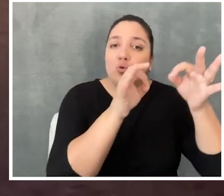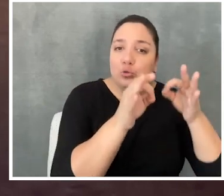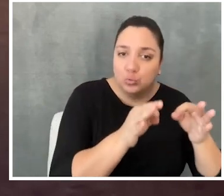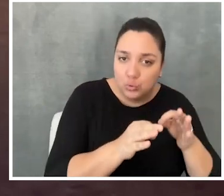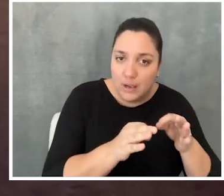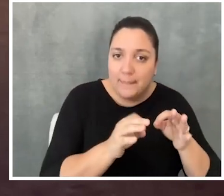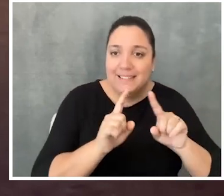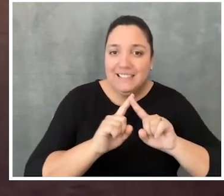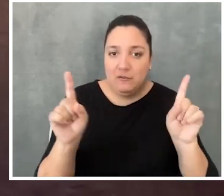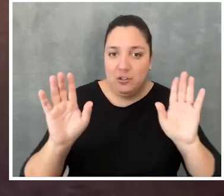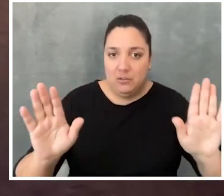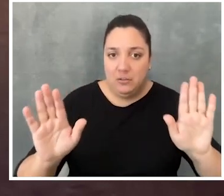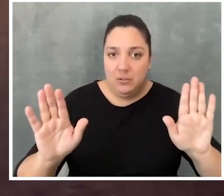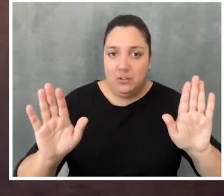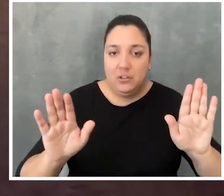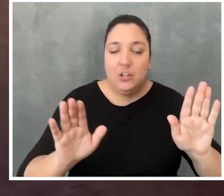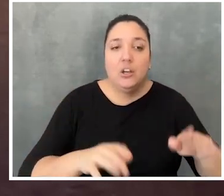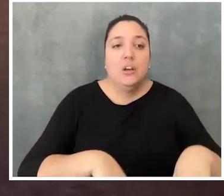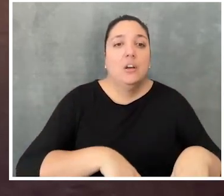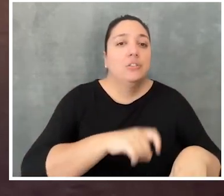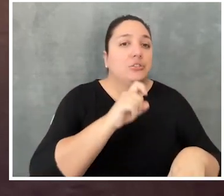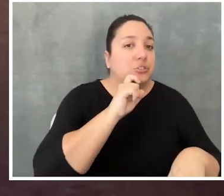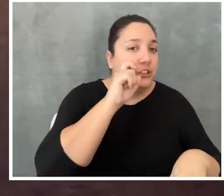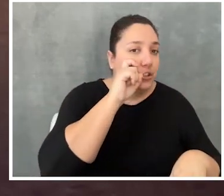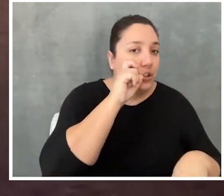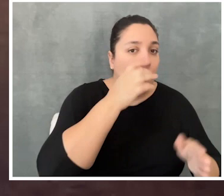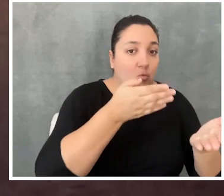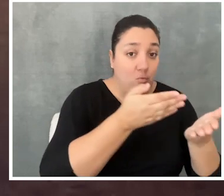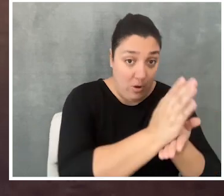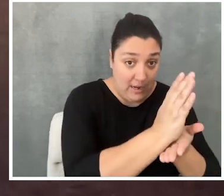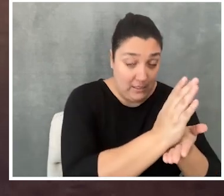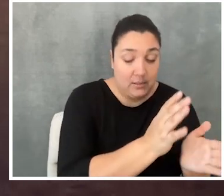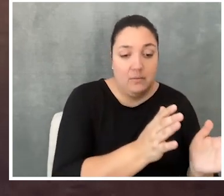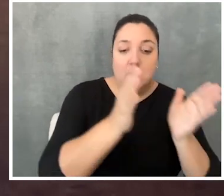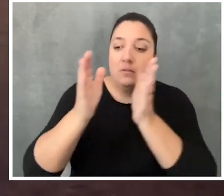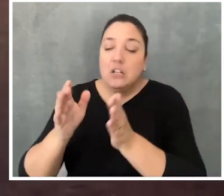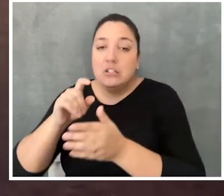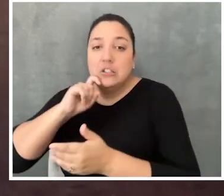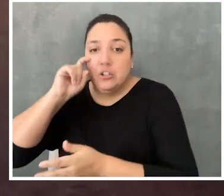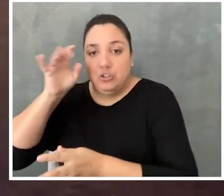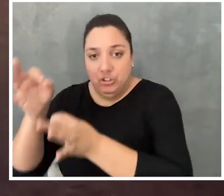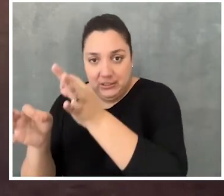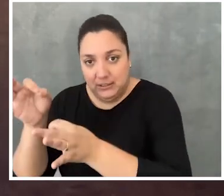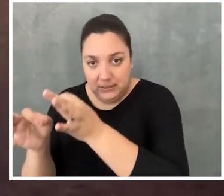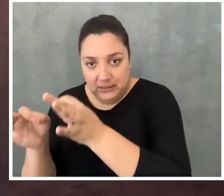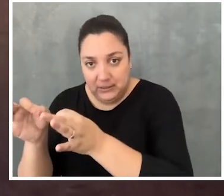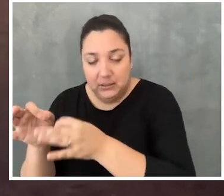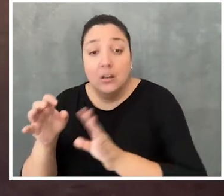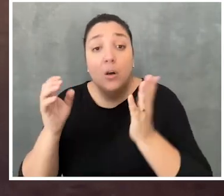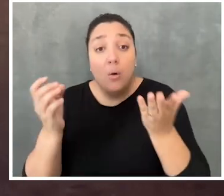and gender justice or disability rights and disability justice, and that there there is a difference in the work.